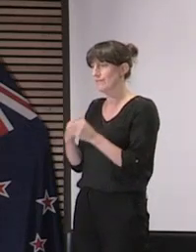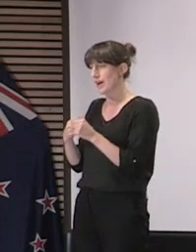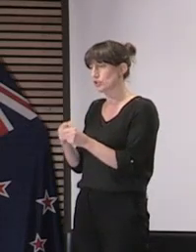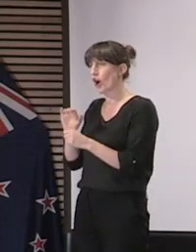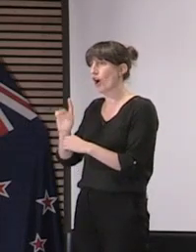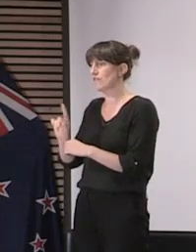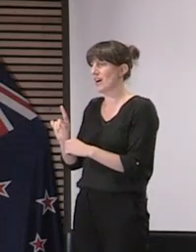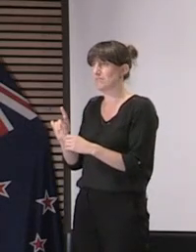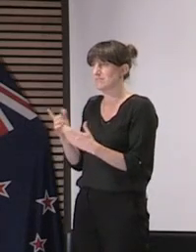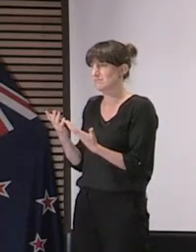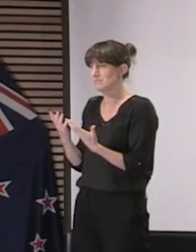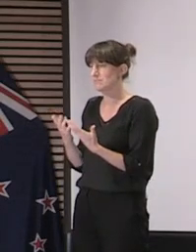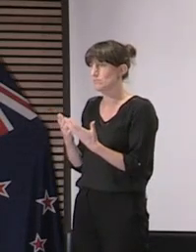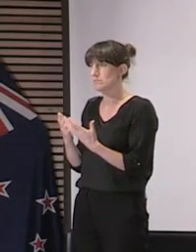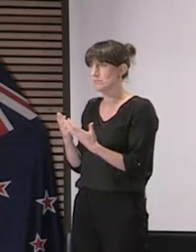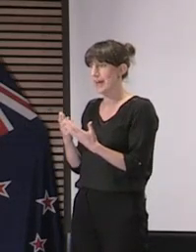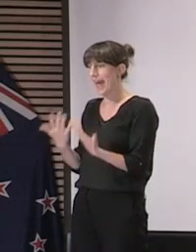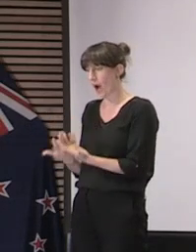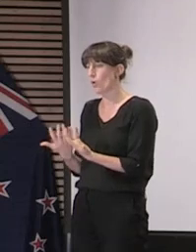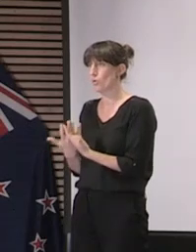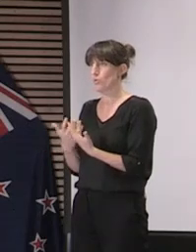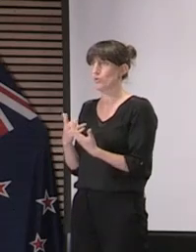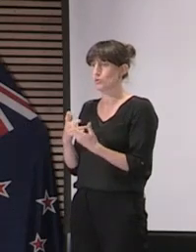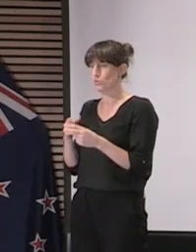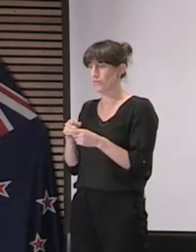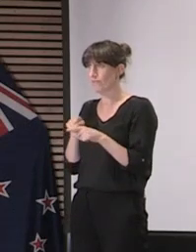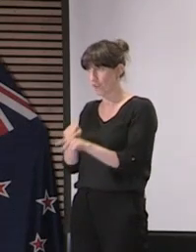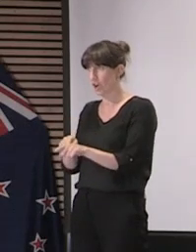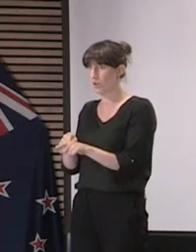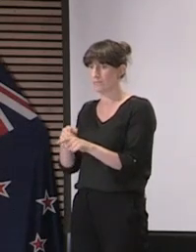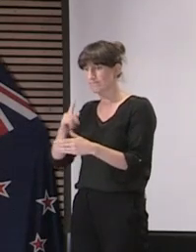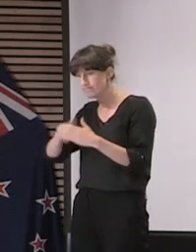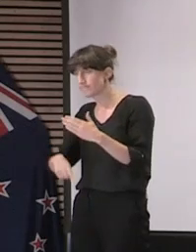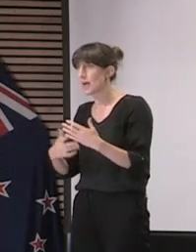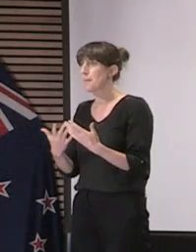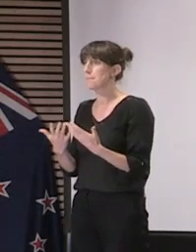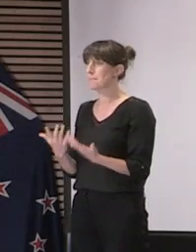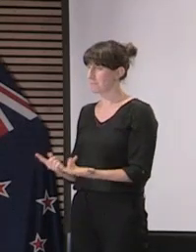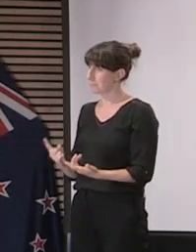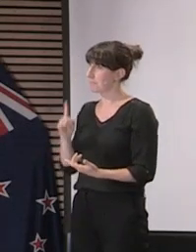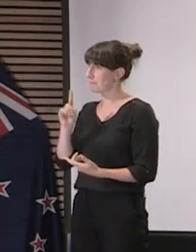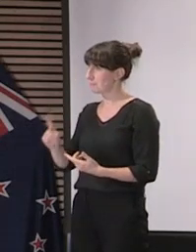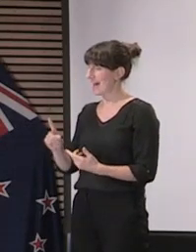to front-line staff about enforcement. That is available for anyone who wants to see